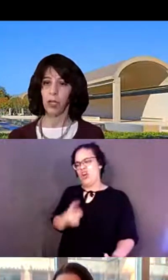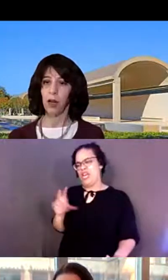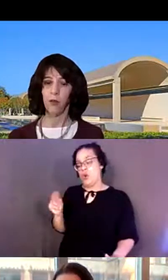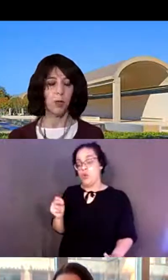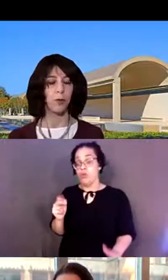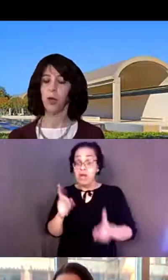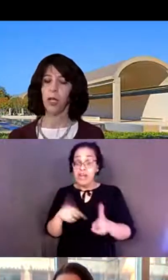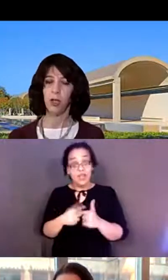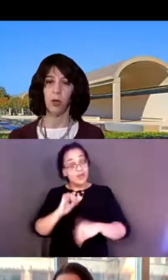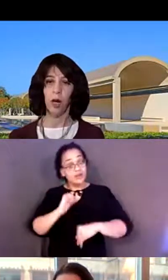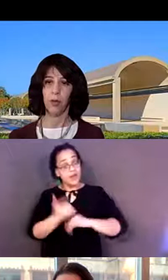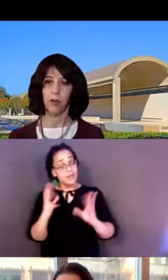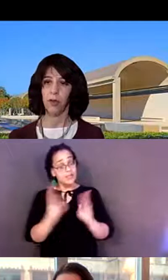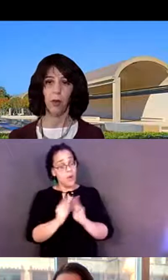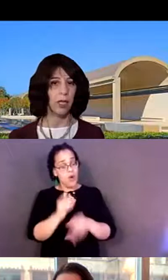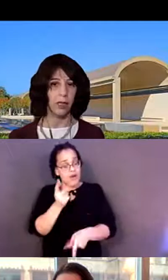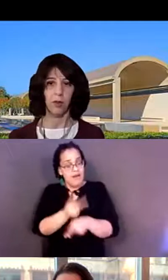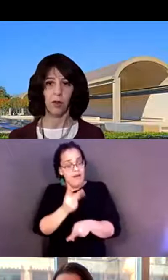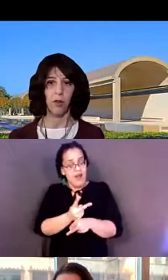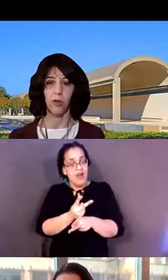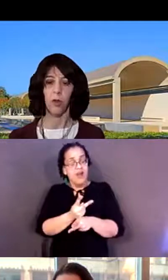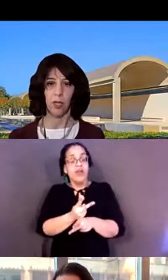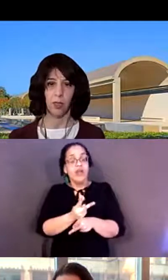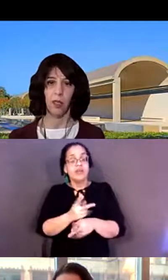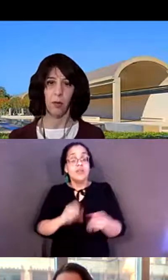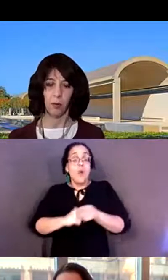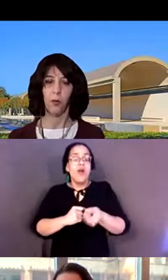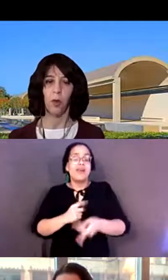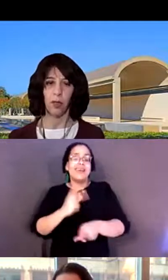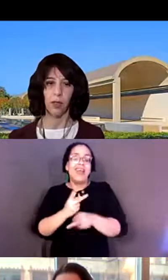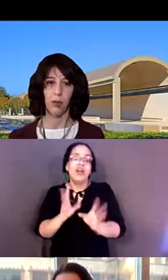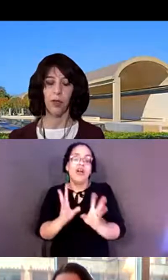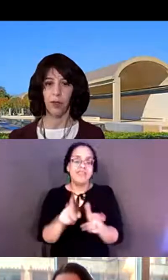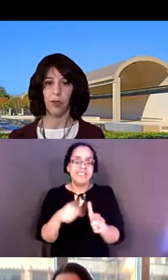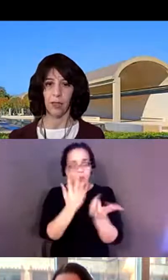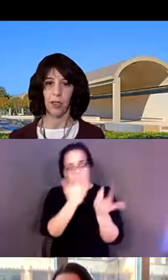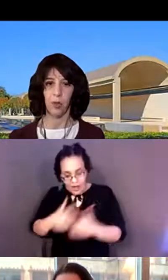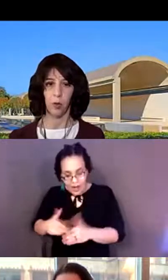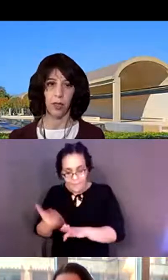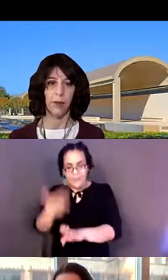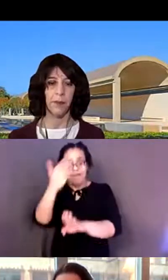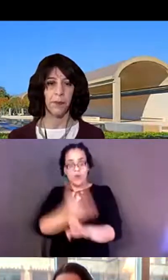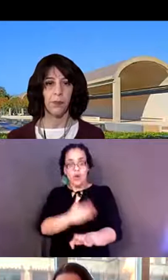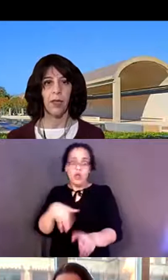conference before I show up so that we can get this all sorted before you even